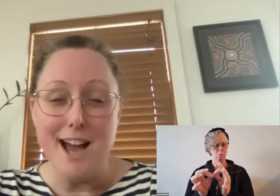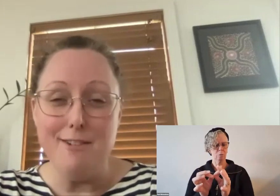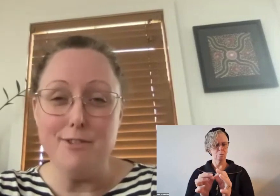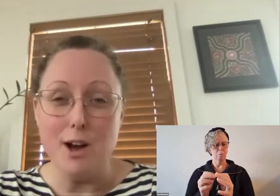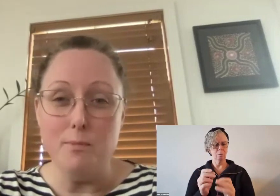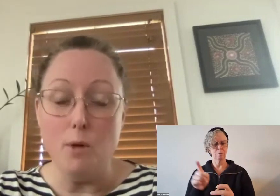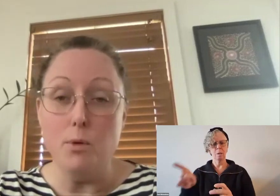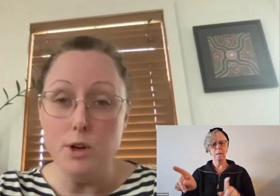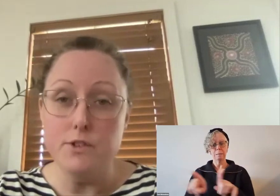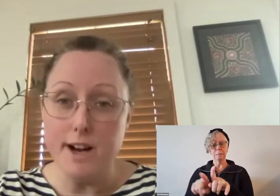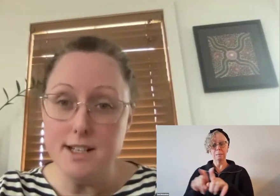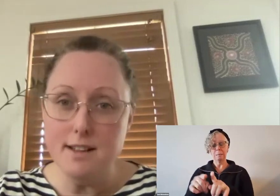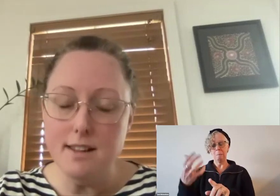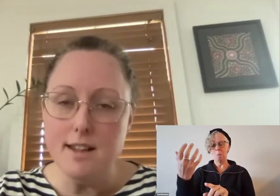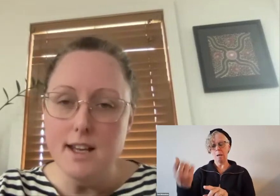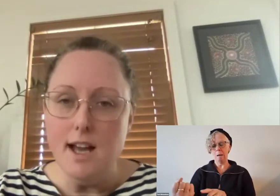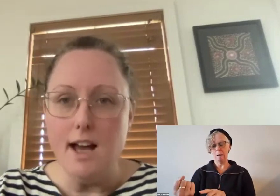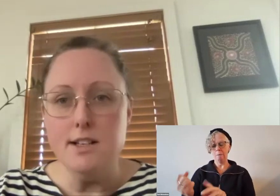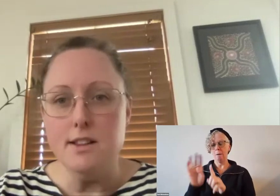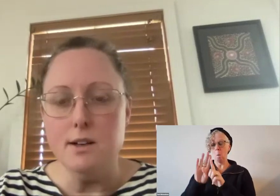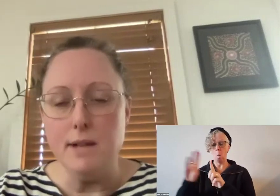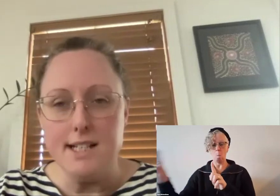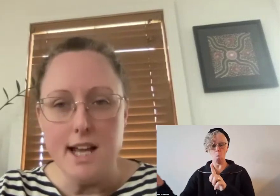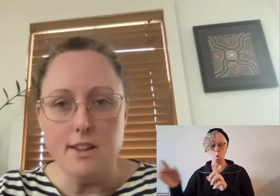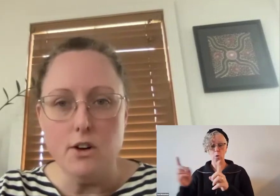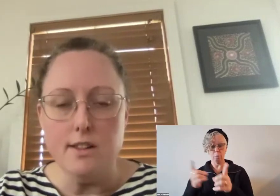we have a board of directors under the BlakDance constitution.